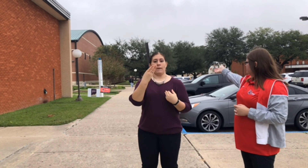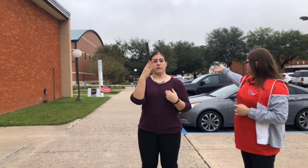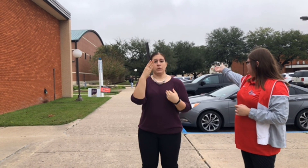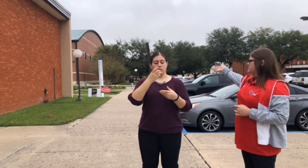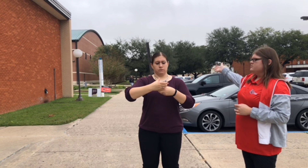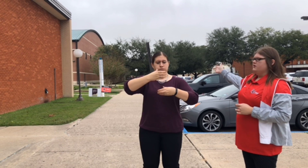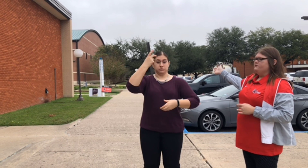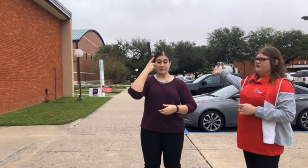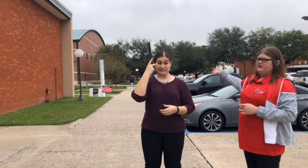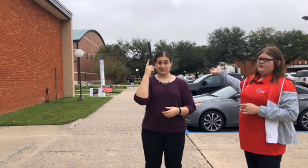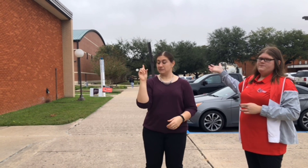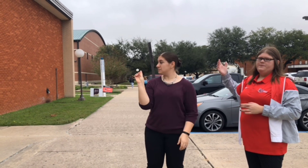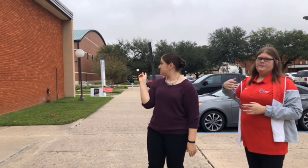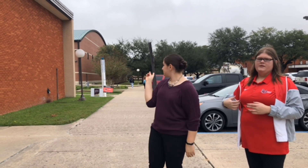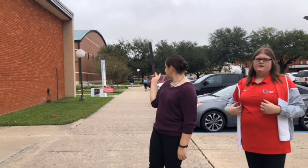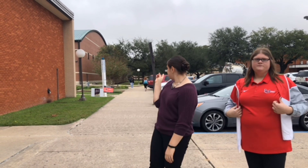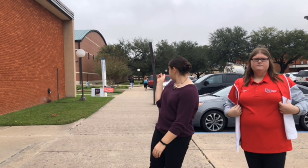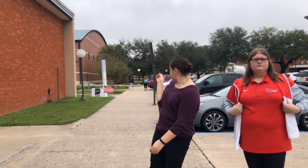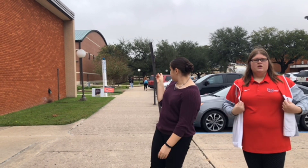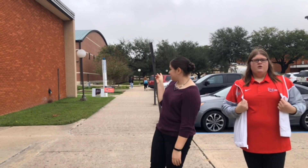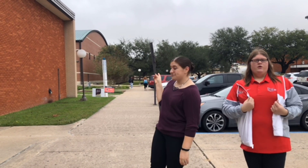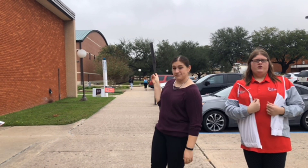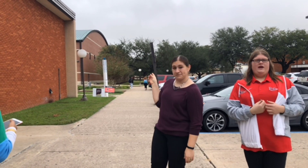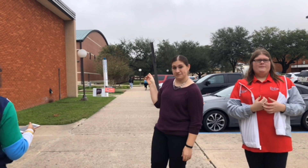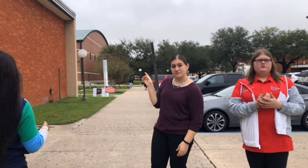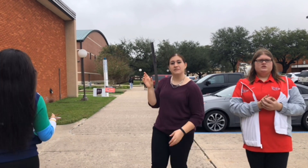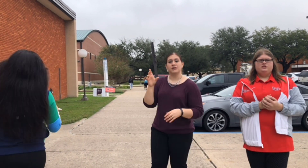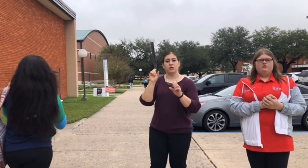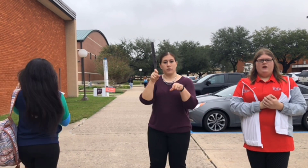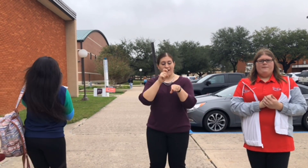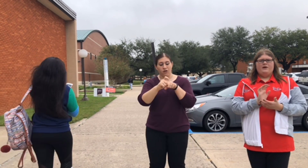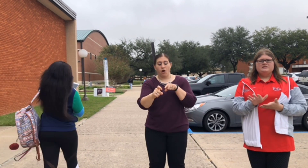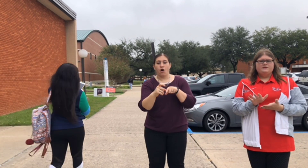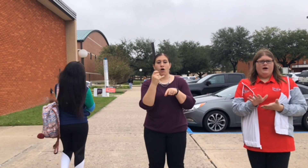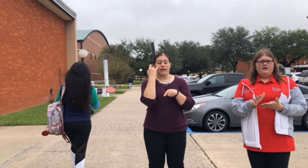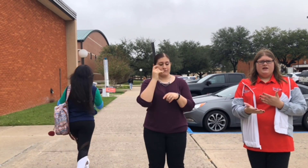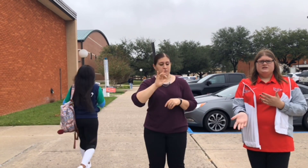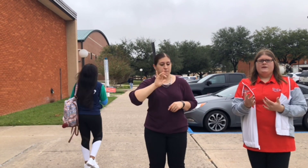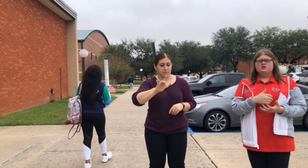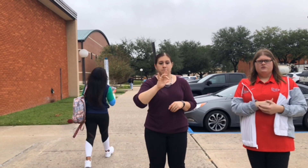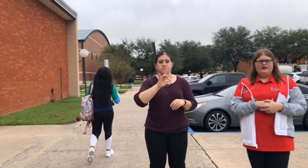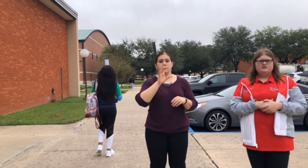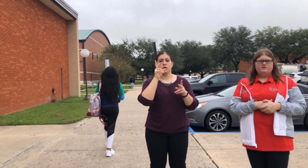this one over here where you're able to press the button and dispatch will answer